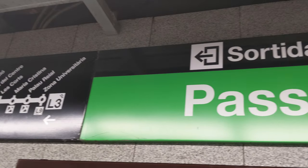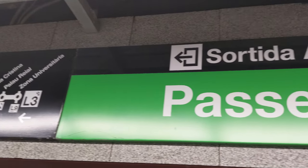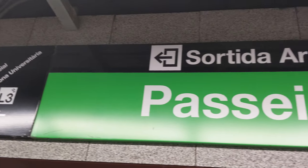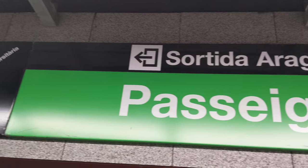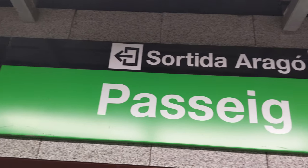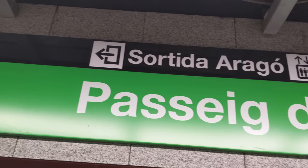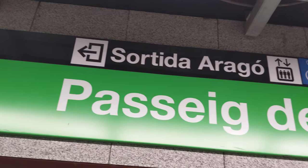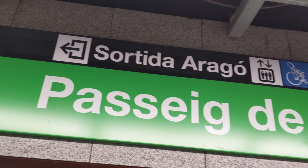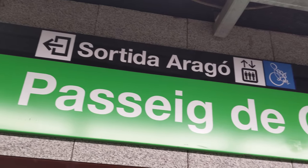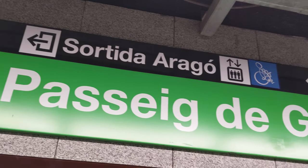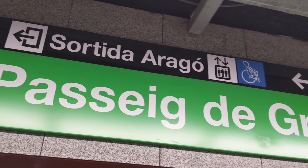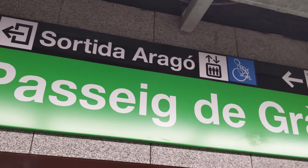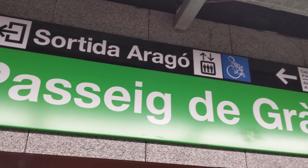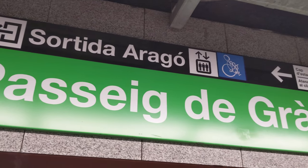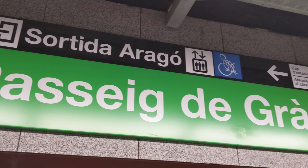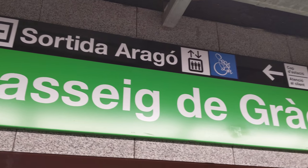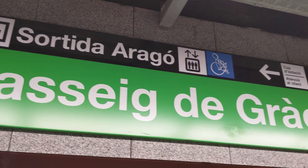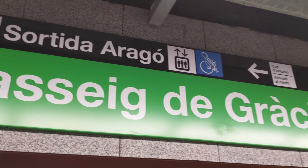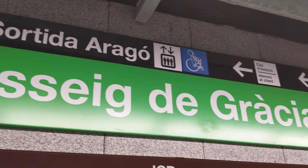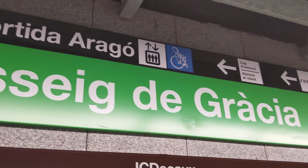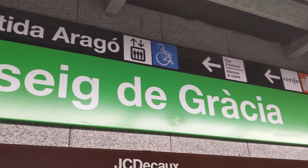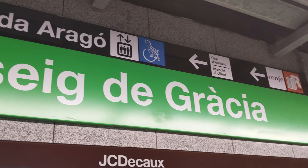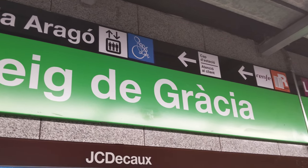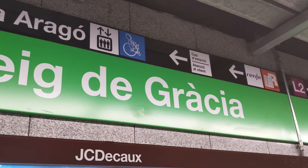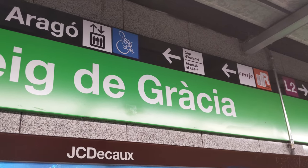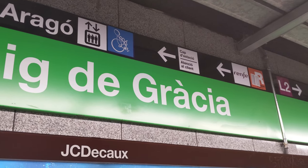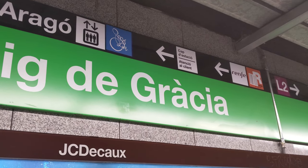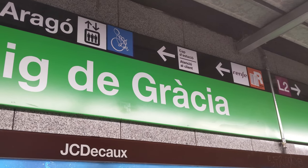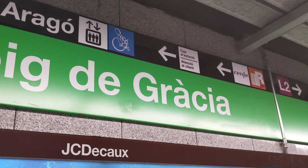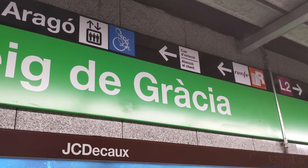EXIT TO ARAGÓ GRACE PASSAGE